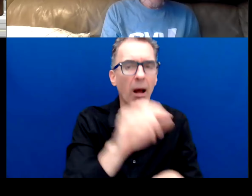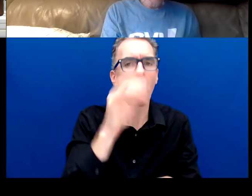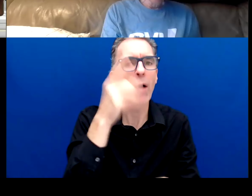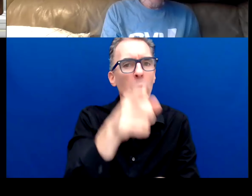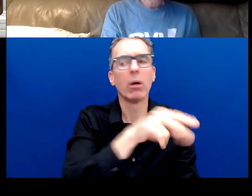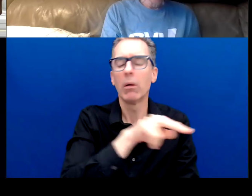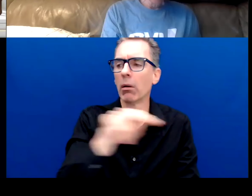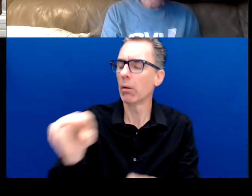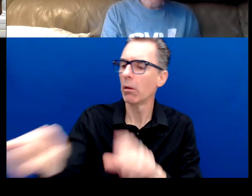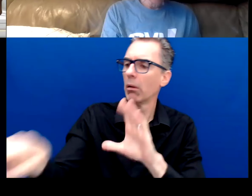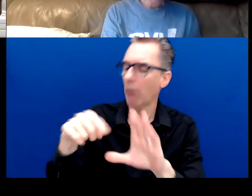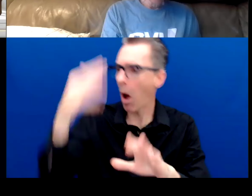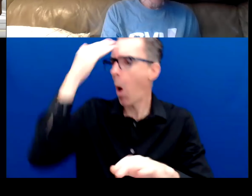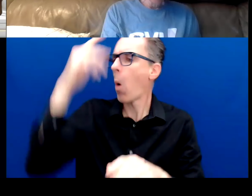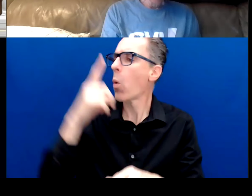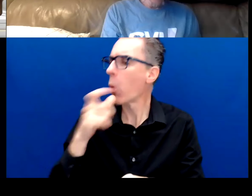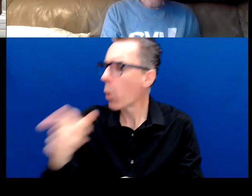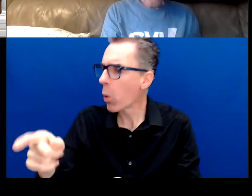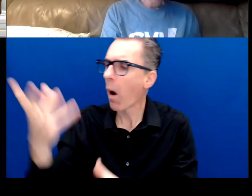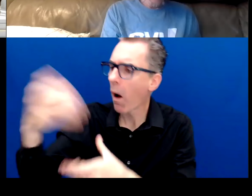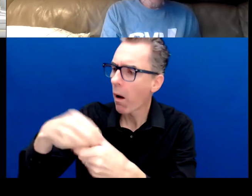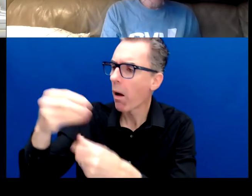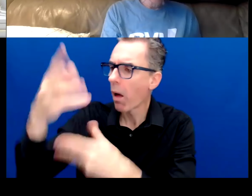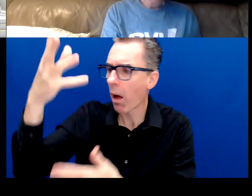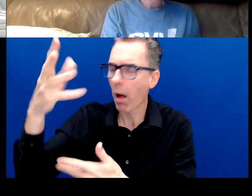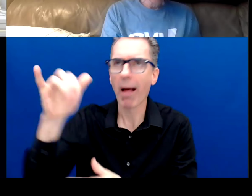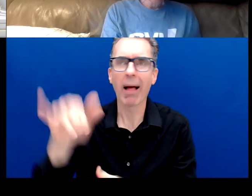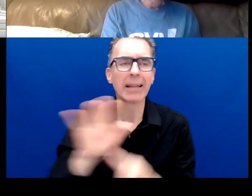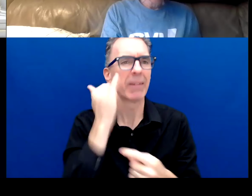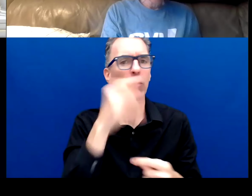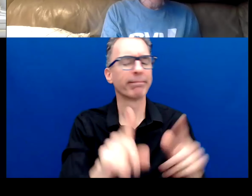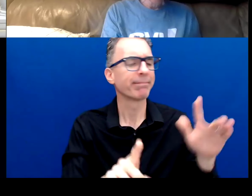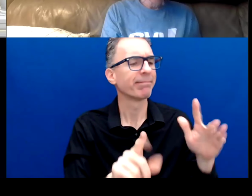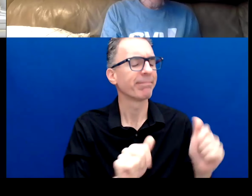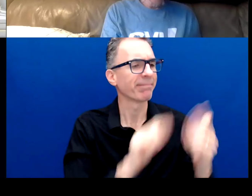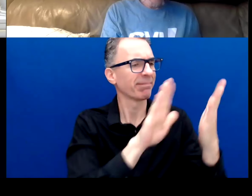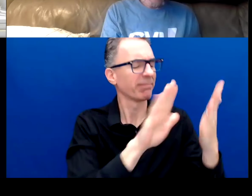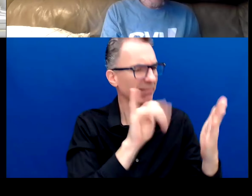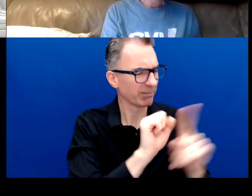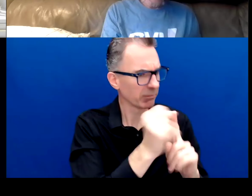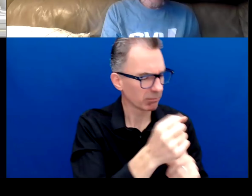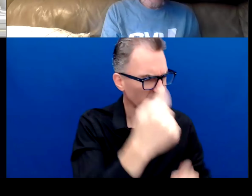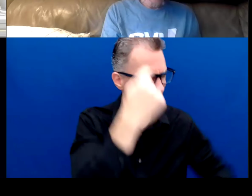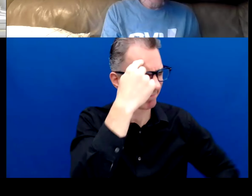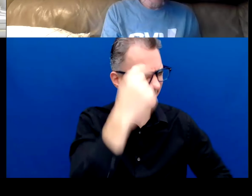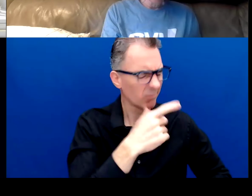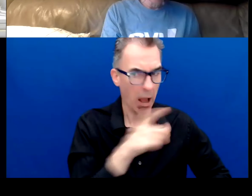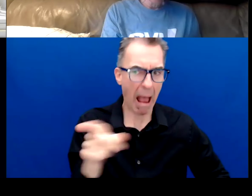So when you're dealing with a flag situation, you're like, oh, well, how do I do this? Hopefully you have some colleagues you can reach out to,